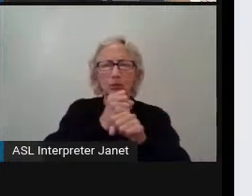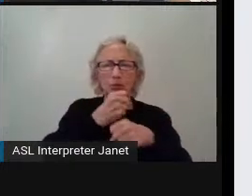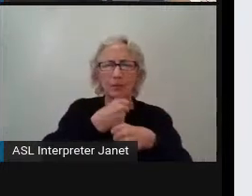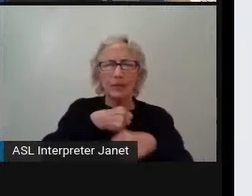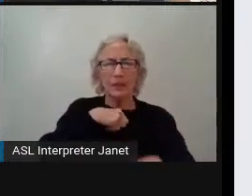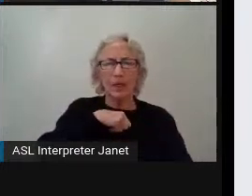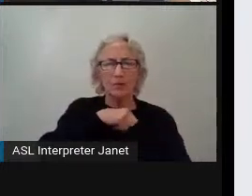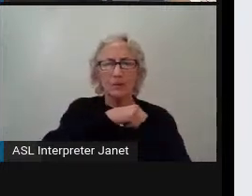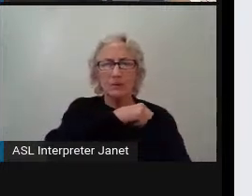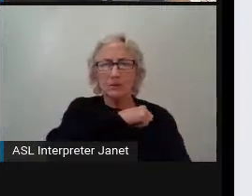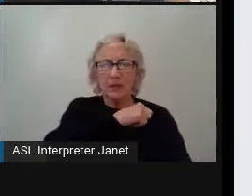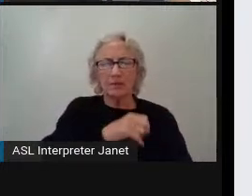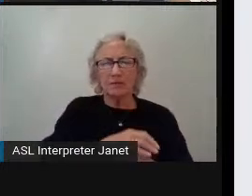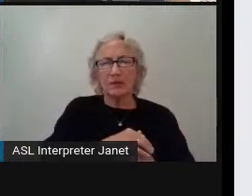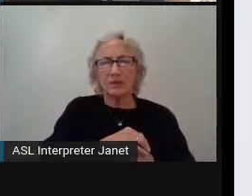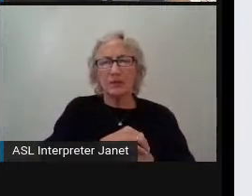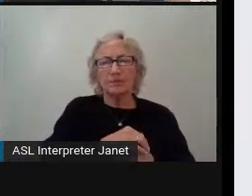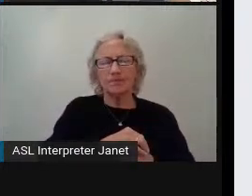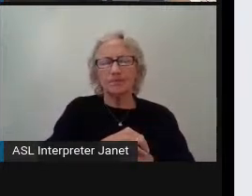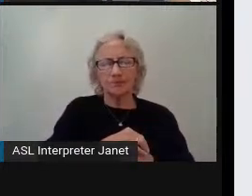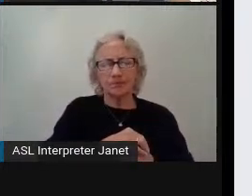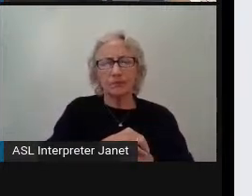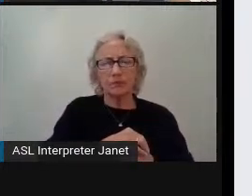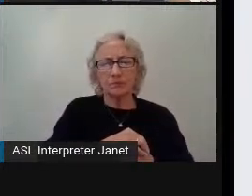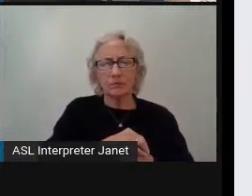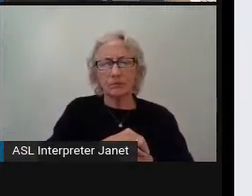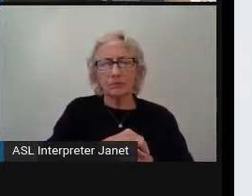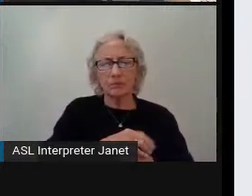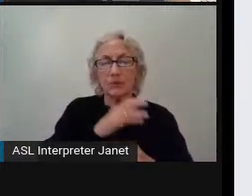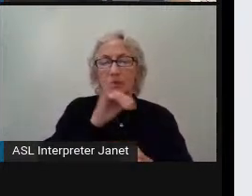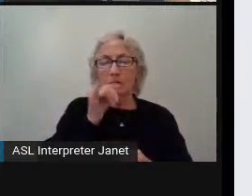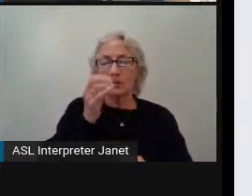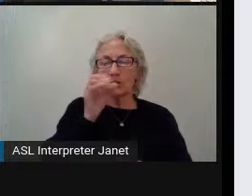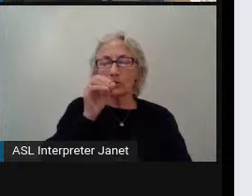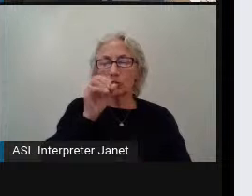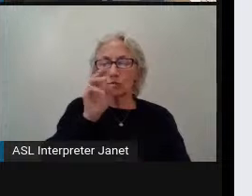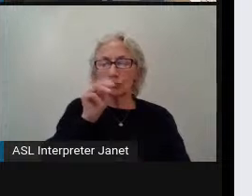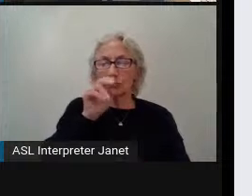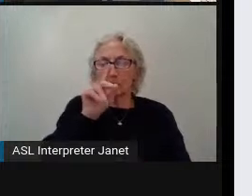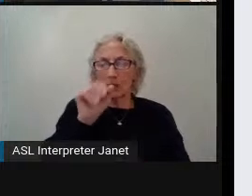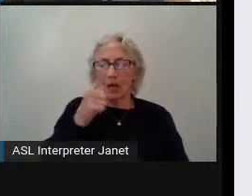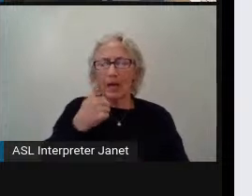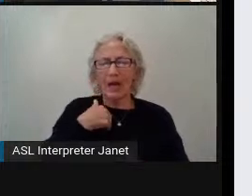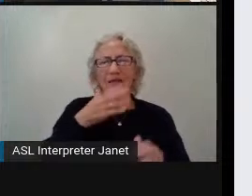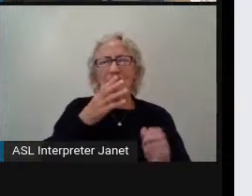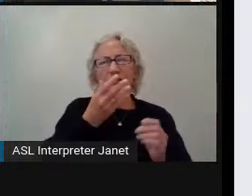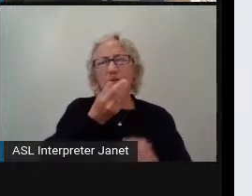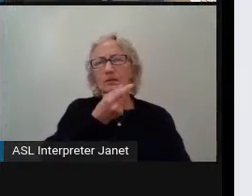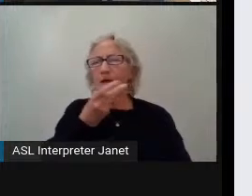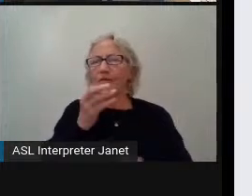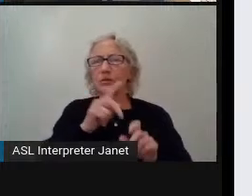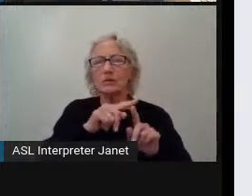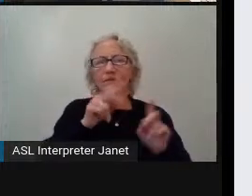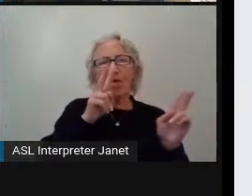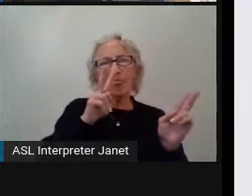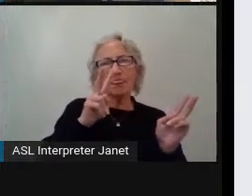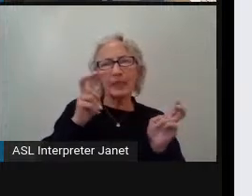Before hard decisions were made I forgot to mention that Joomla